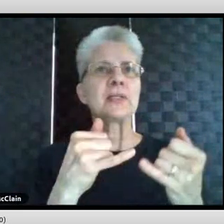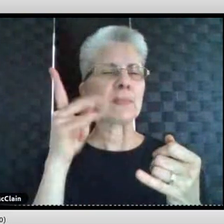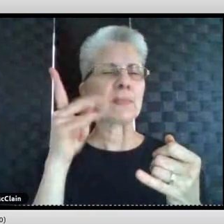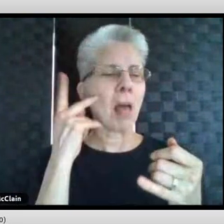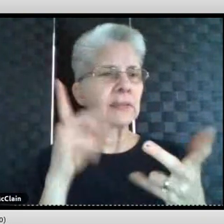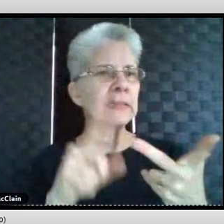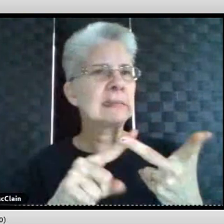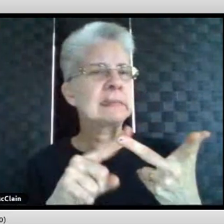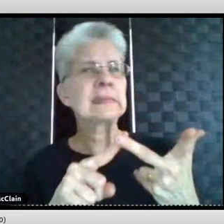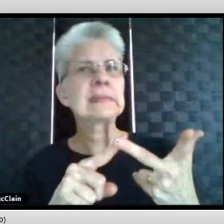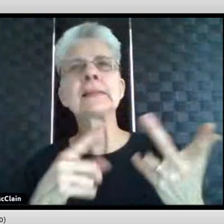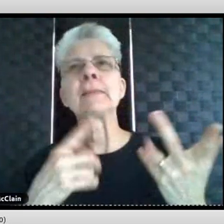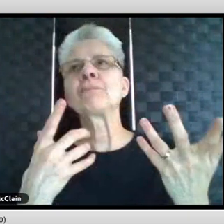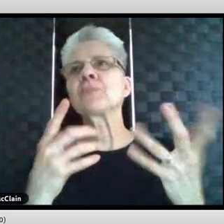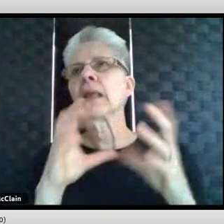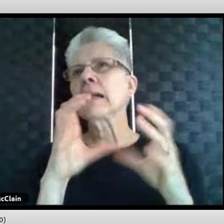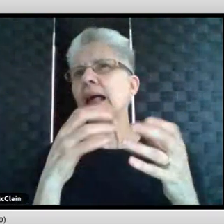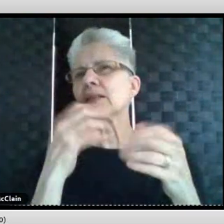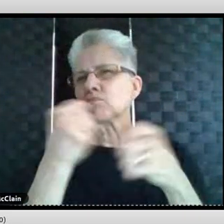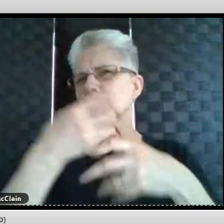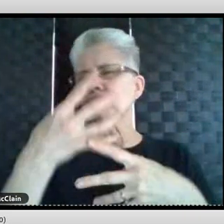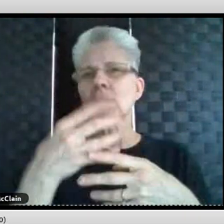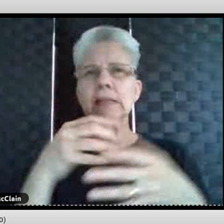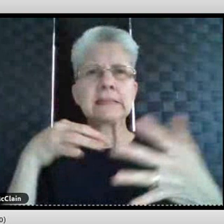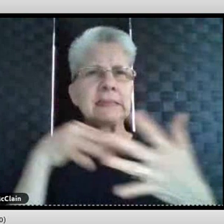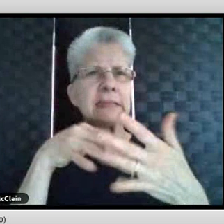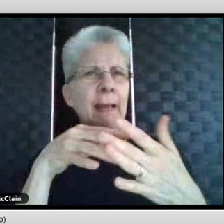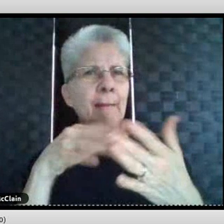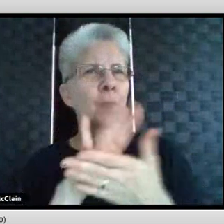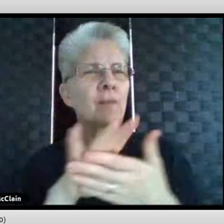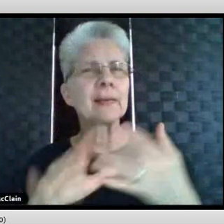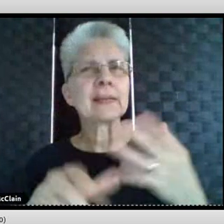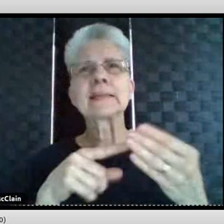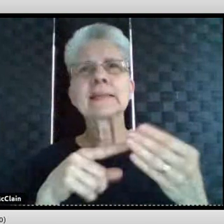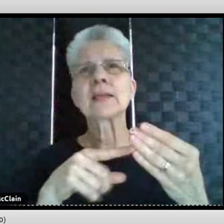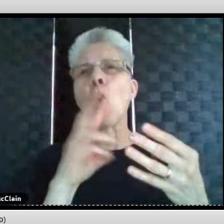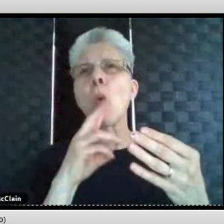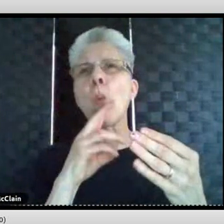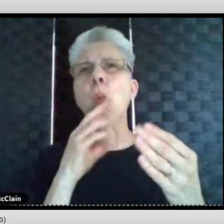There are classes on studying movies. There are classes on watercolor painting and --